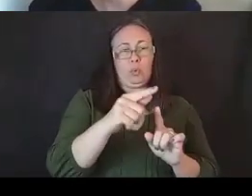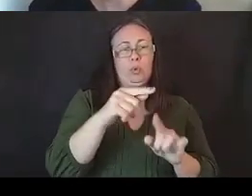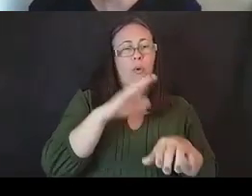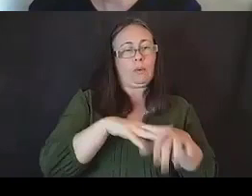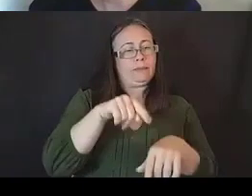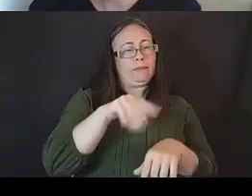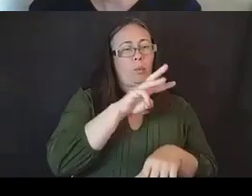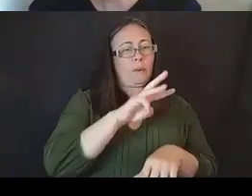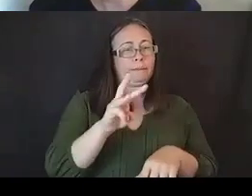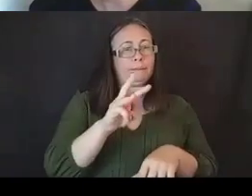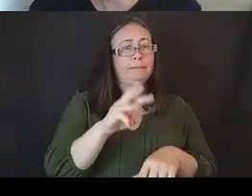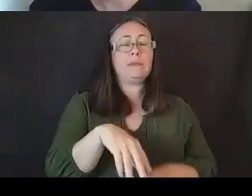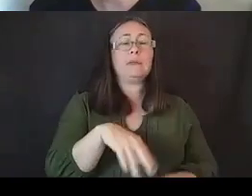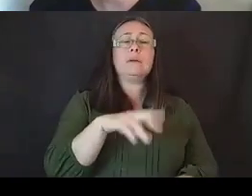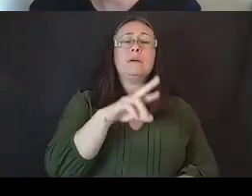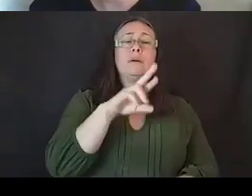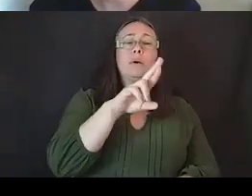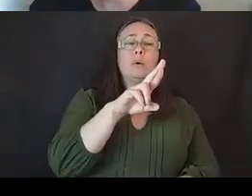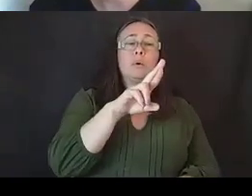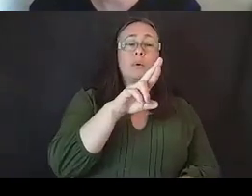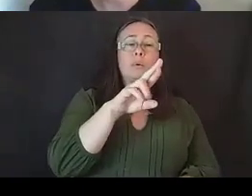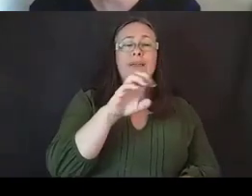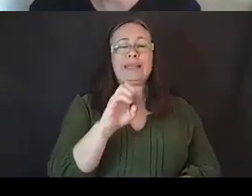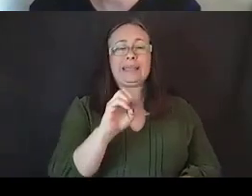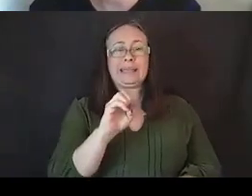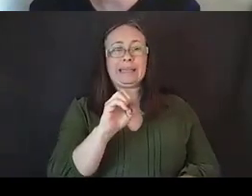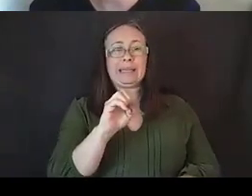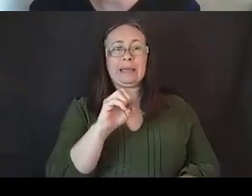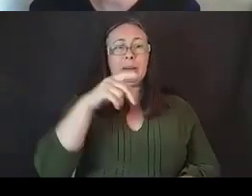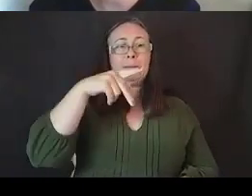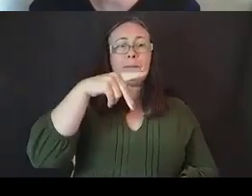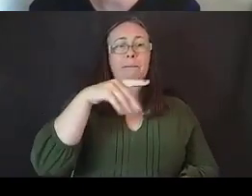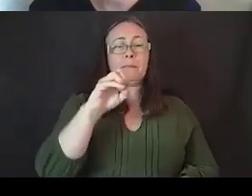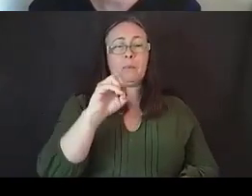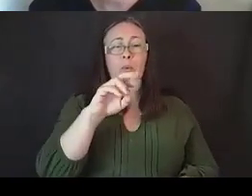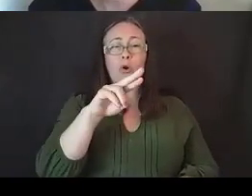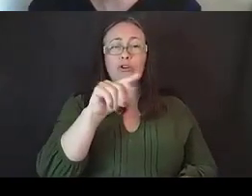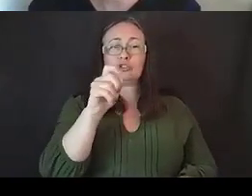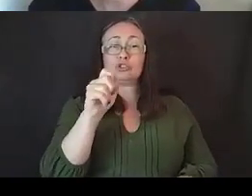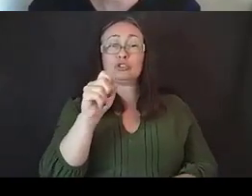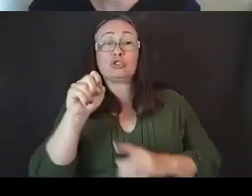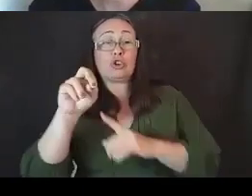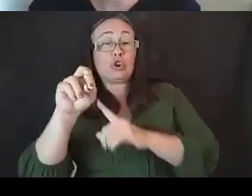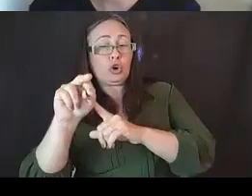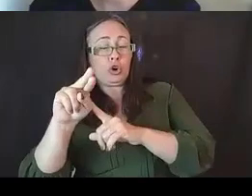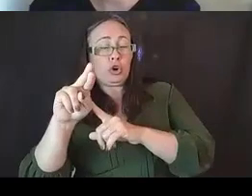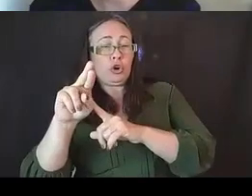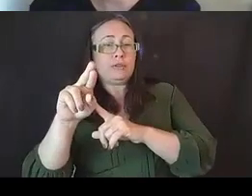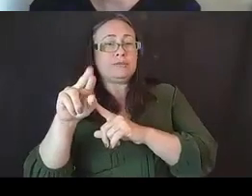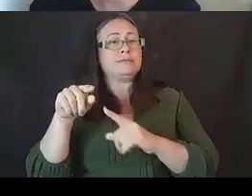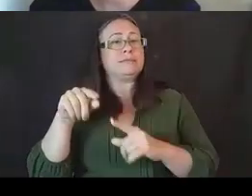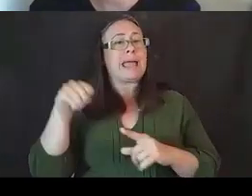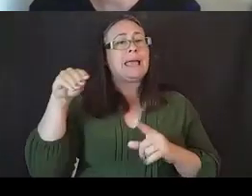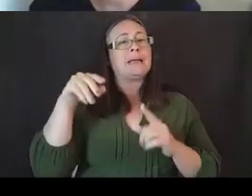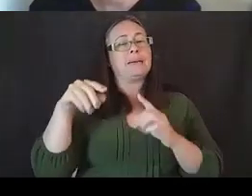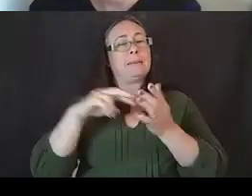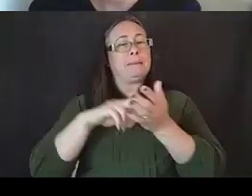The acronym is similar to RePORT, but with an extra E-R at the end. That stands for expenditures and results